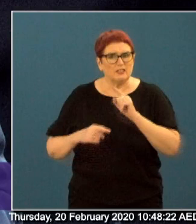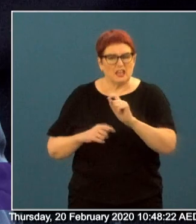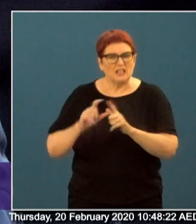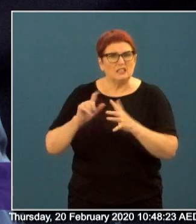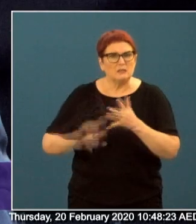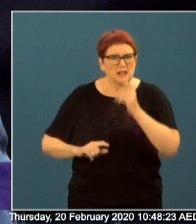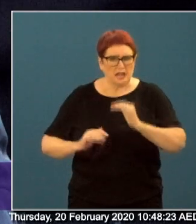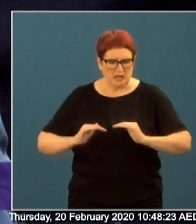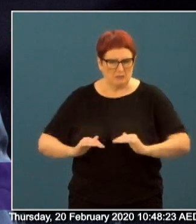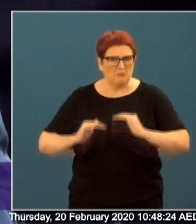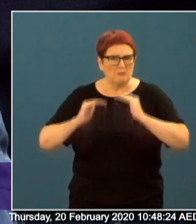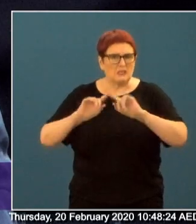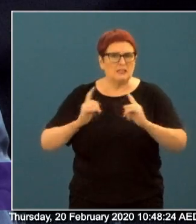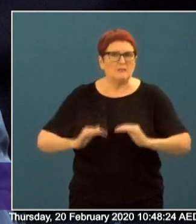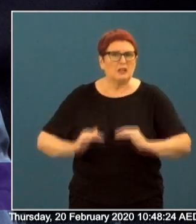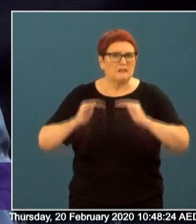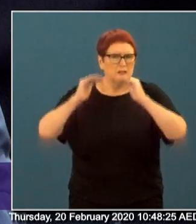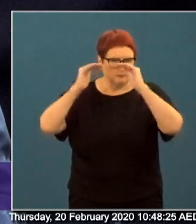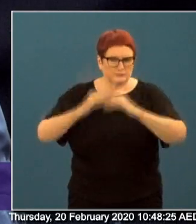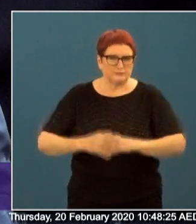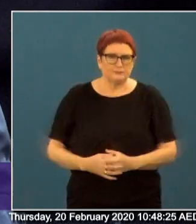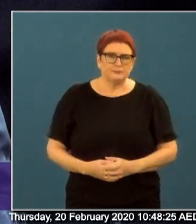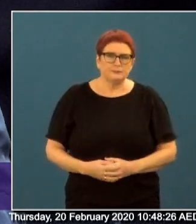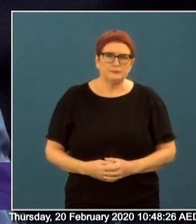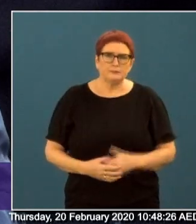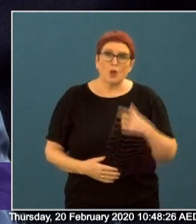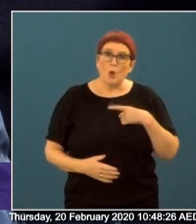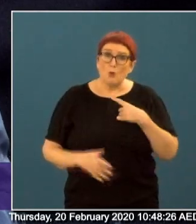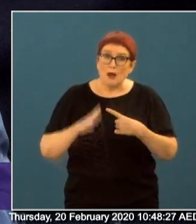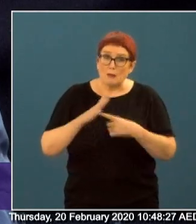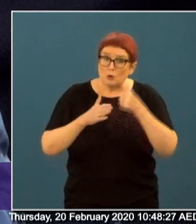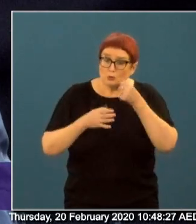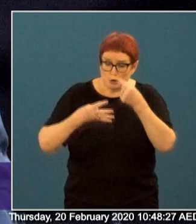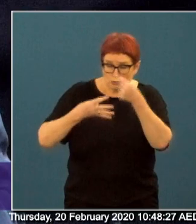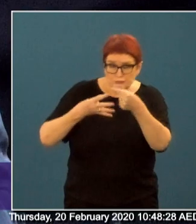The purpose of understanding that is to understand the support needs of